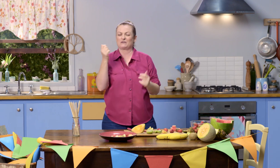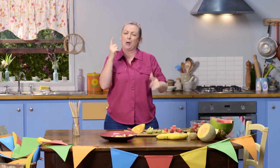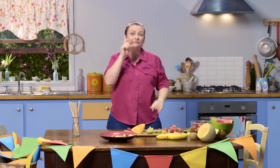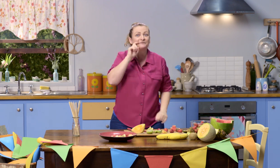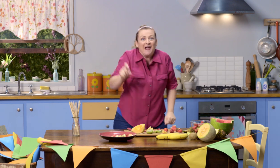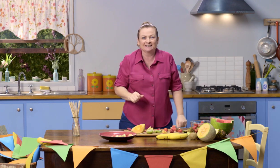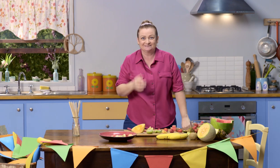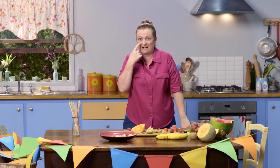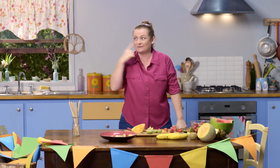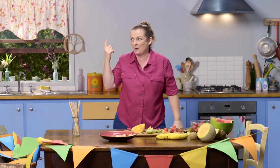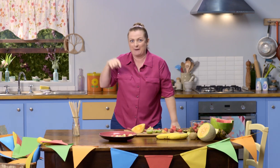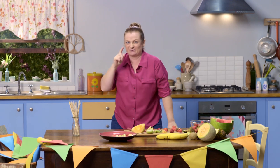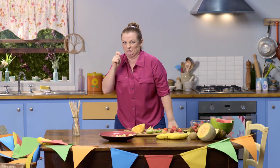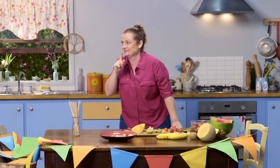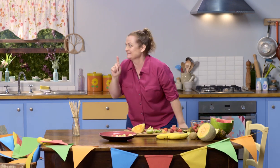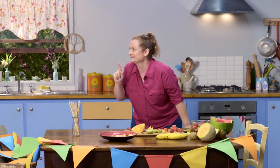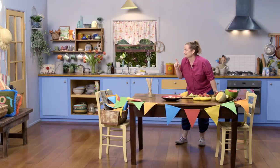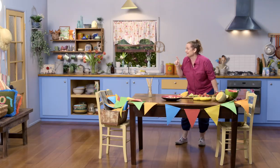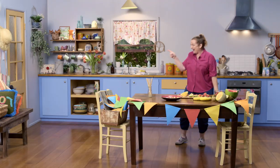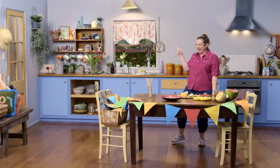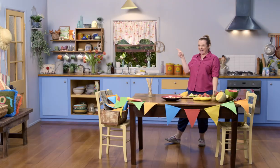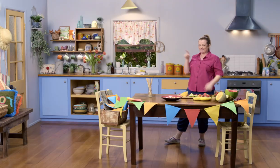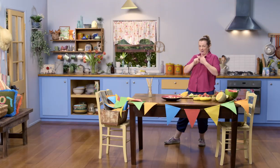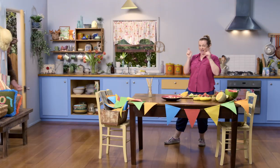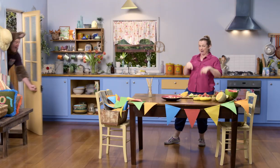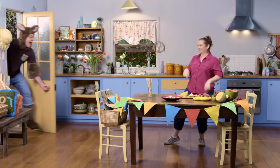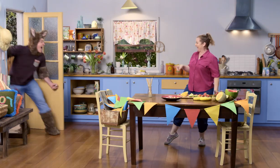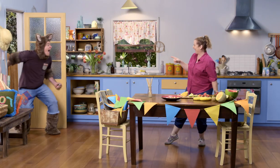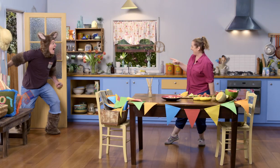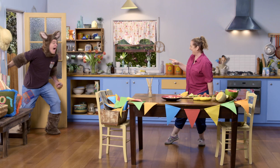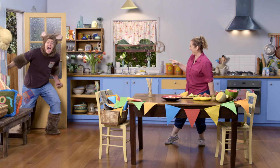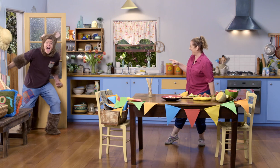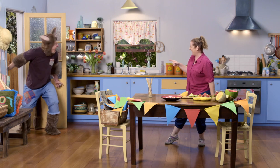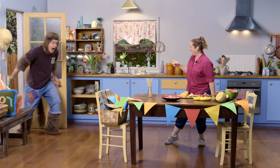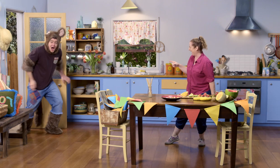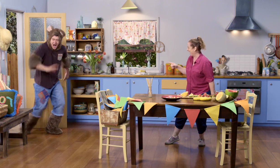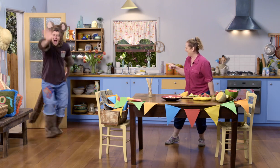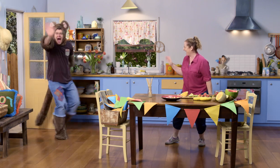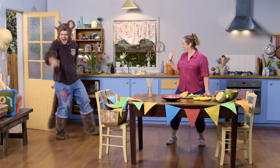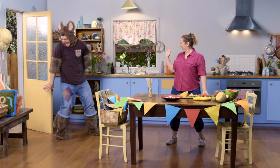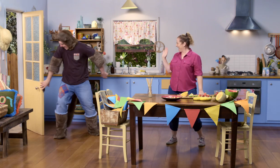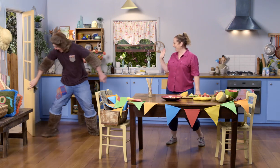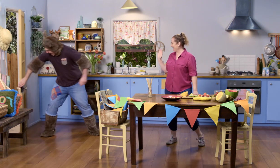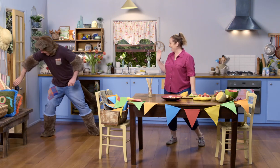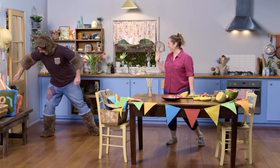We're going to have so much fun, you watch. Possum will be here soon. Ha-ha! Hi, everyone.